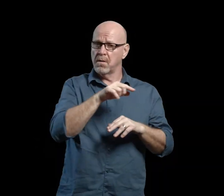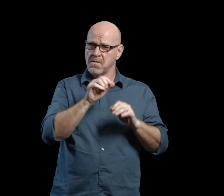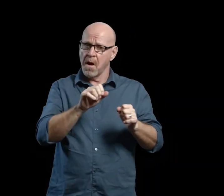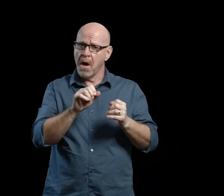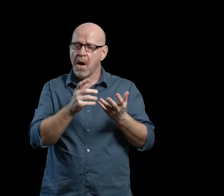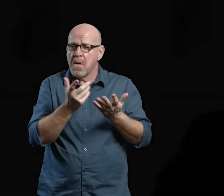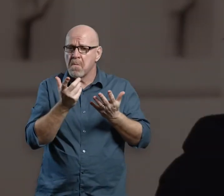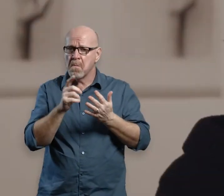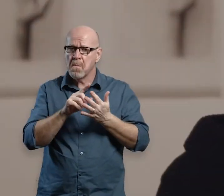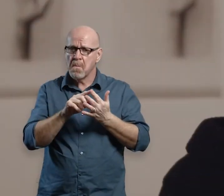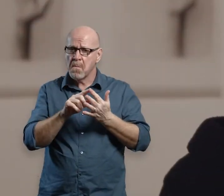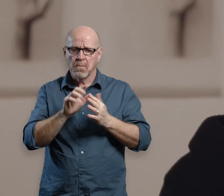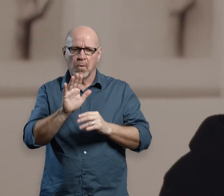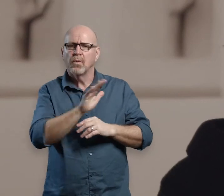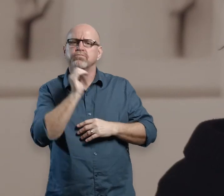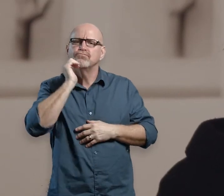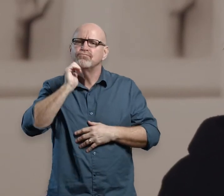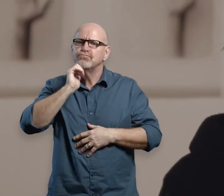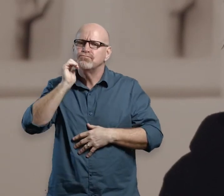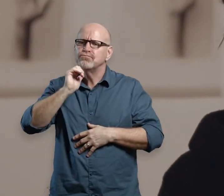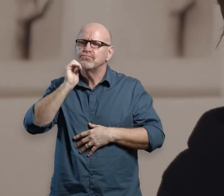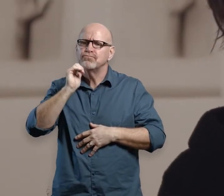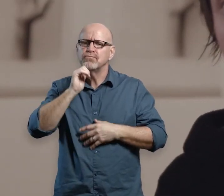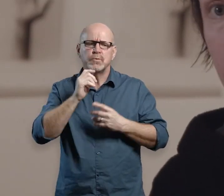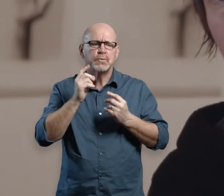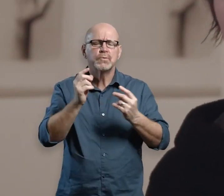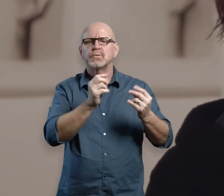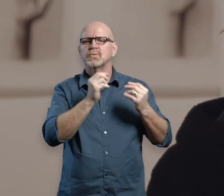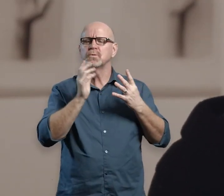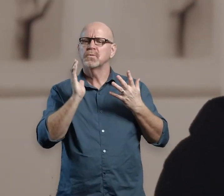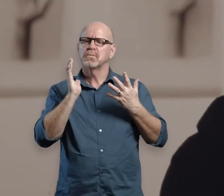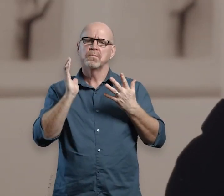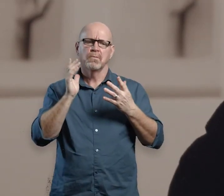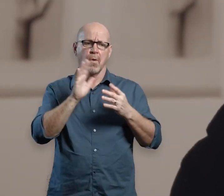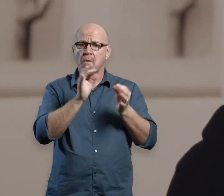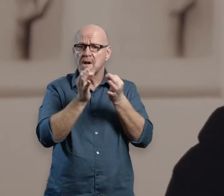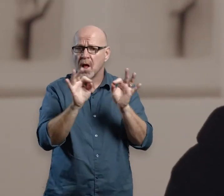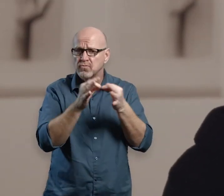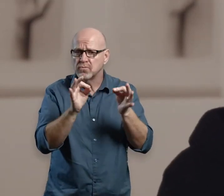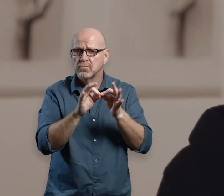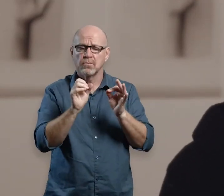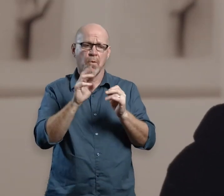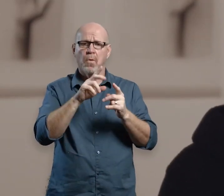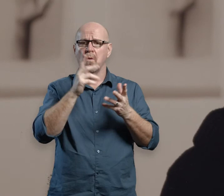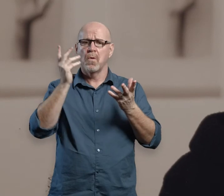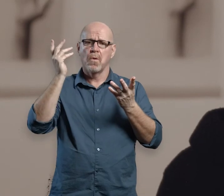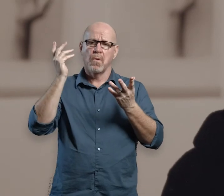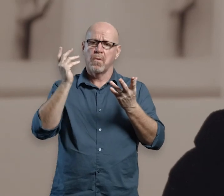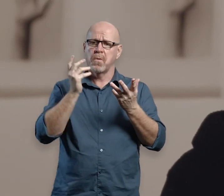So when I discovered I can make the art world more accessible, and I can not only make it